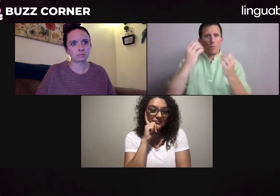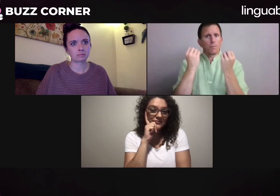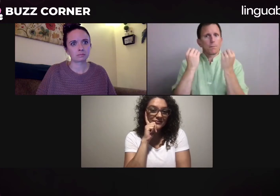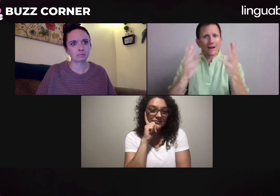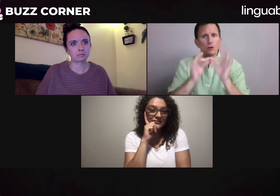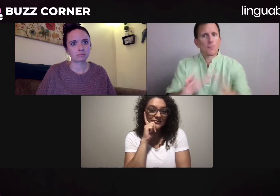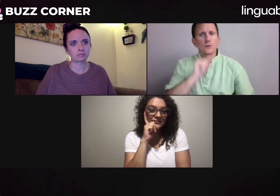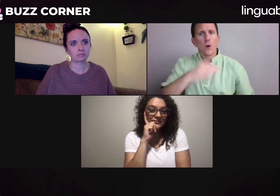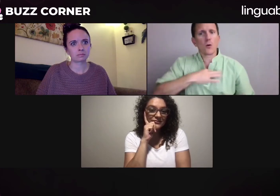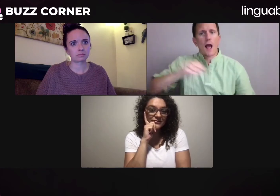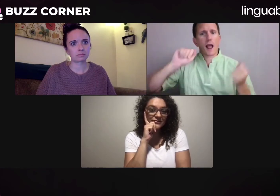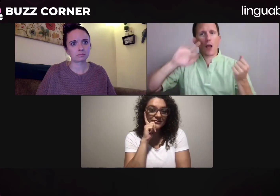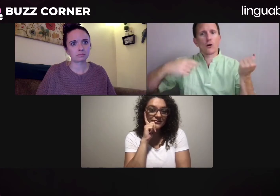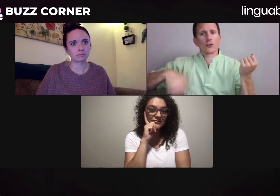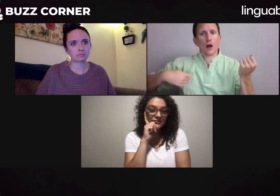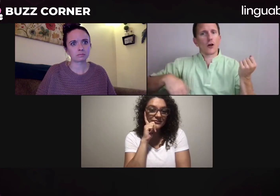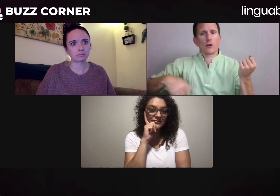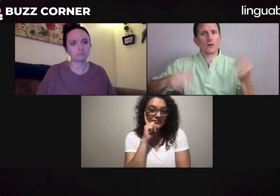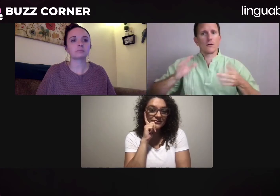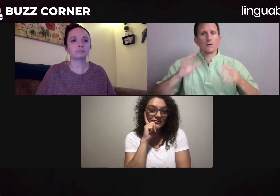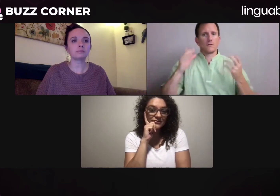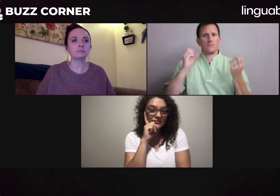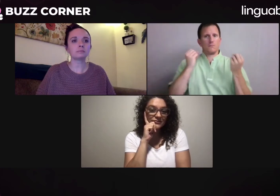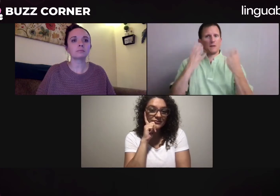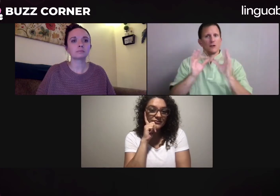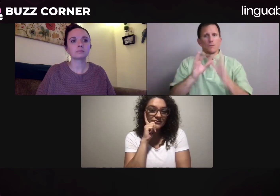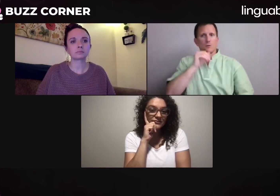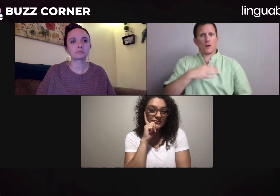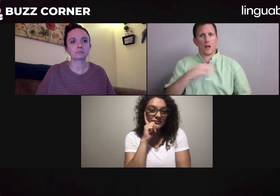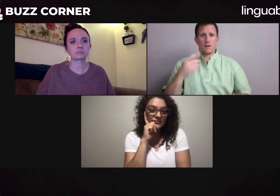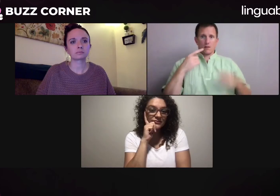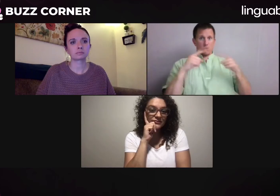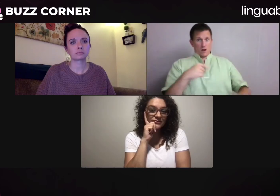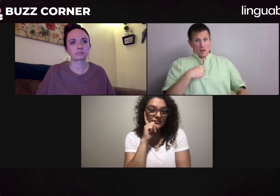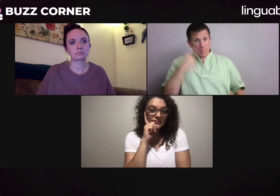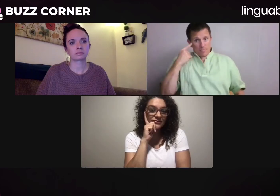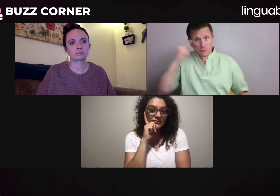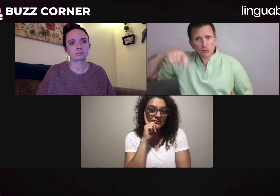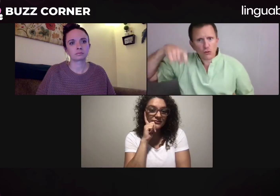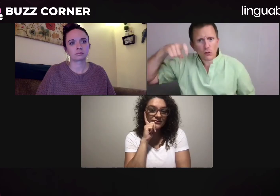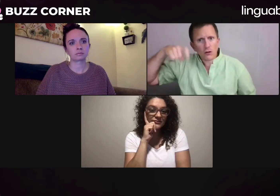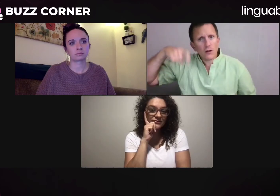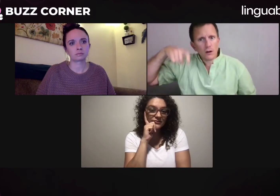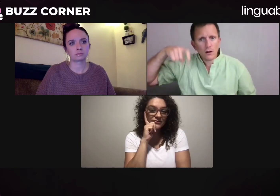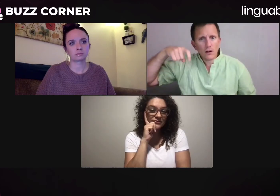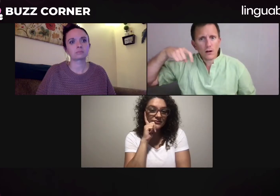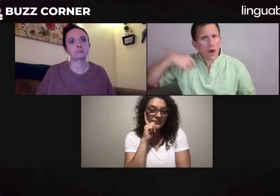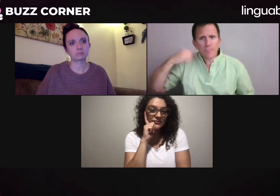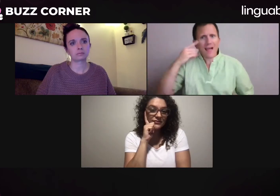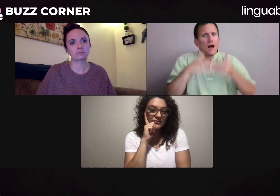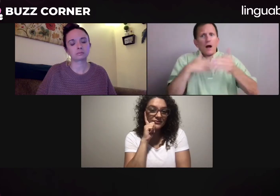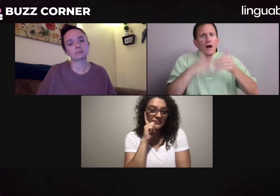A lot of interpreters don't like air guitaring. They really don't. I think that we should provide that. I think that it should be.